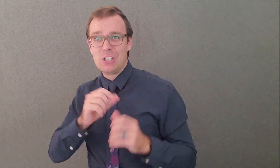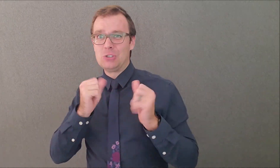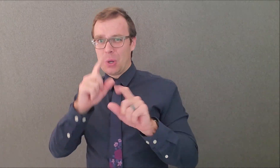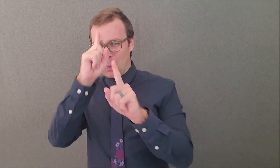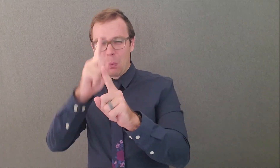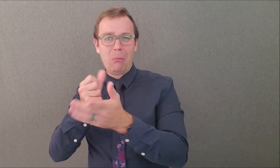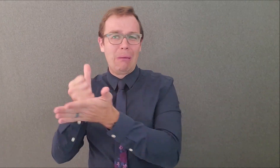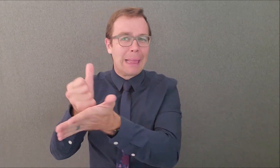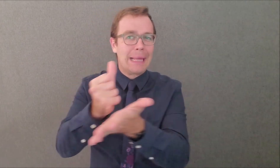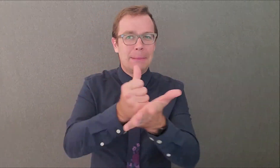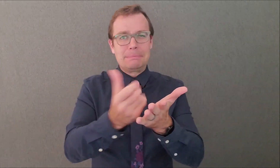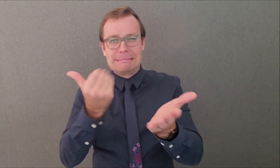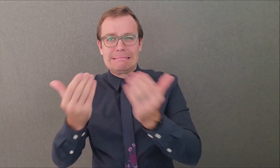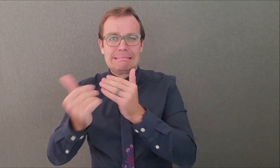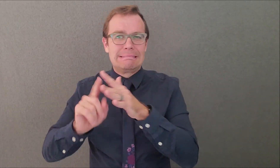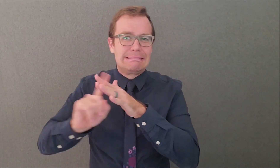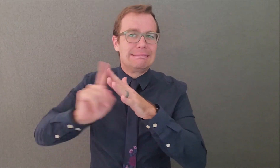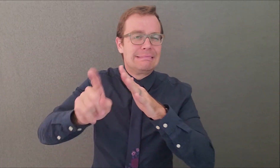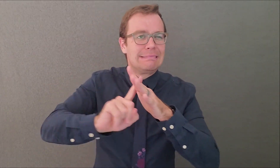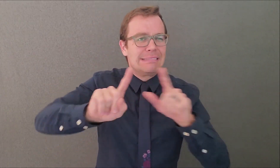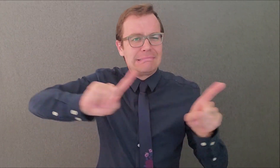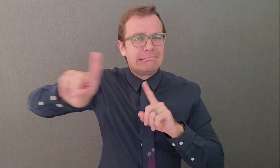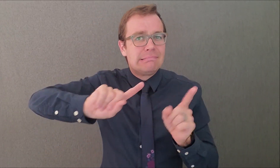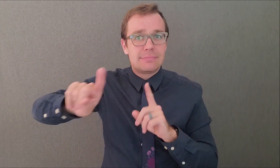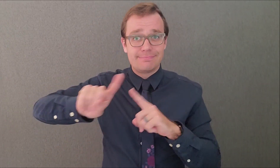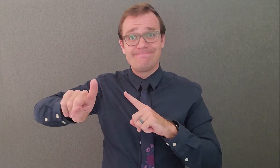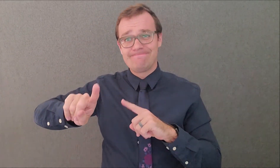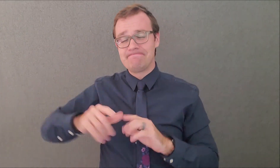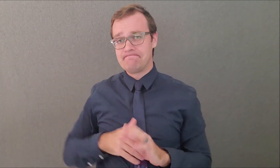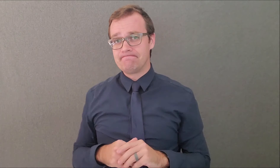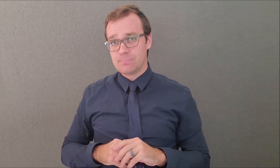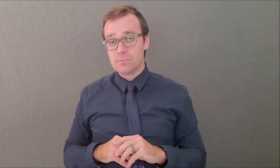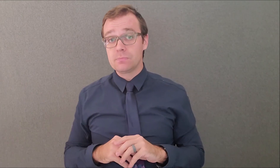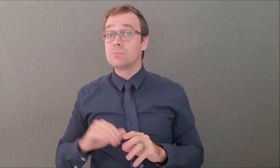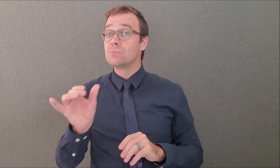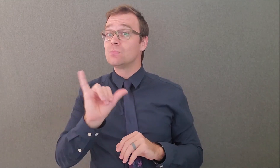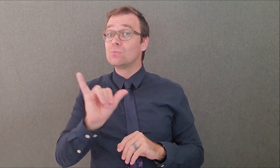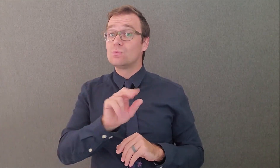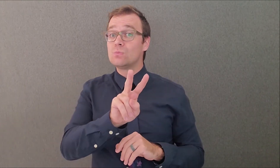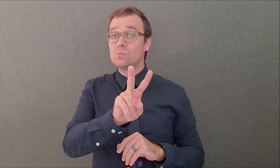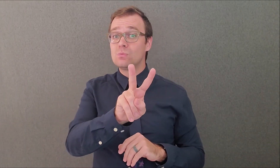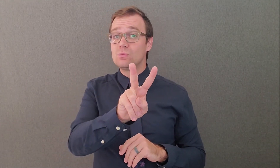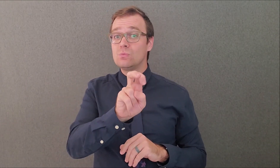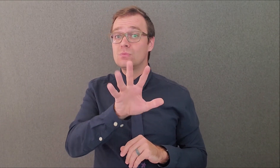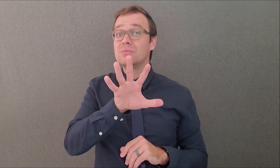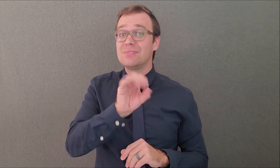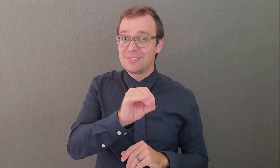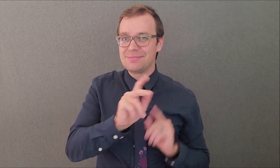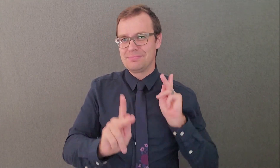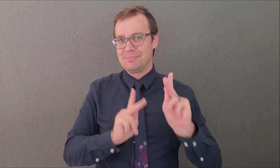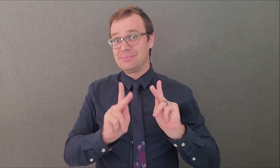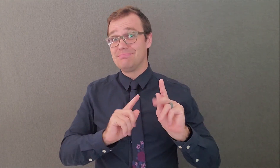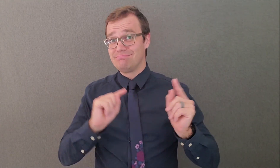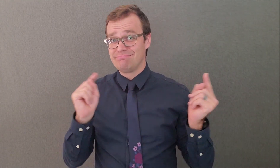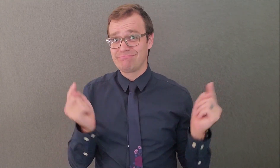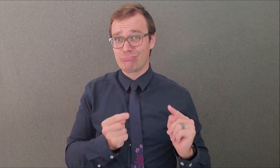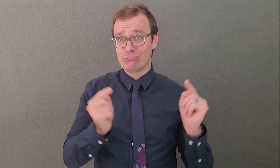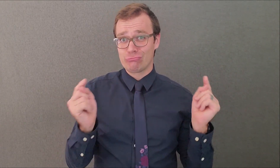trying to evacuate people in danger. There were also 250 reported injuries.